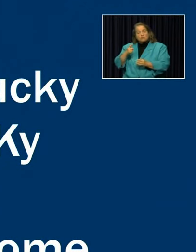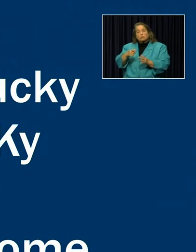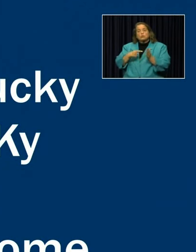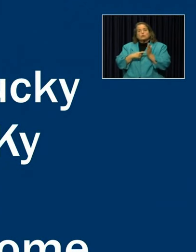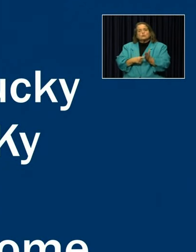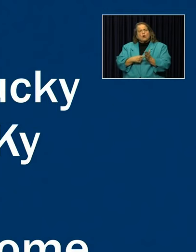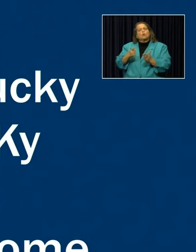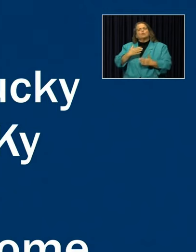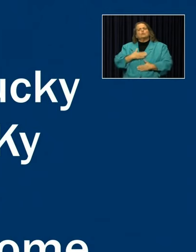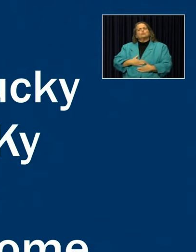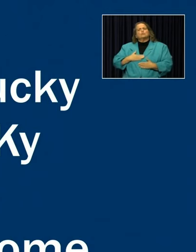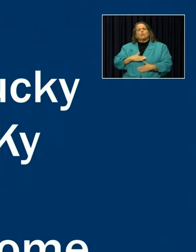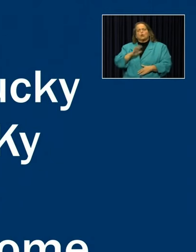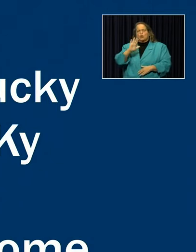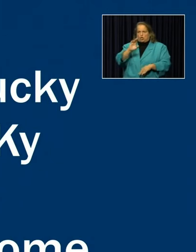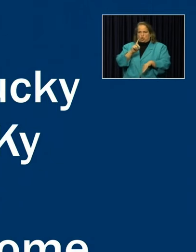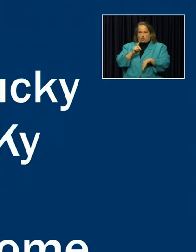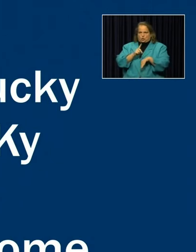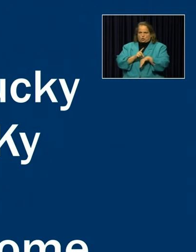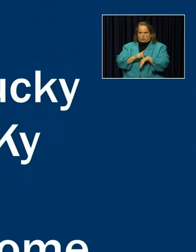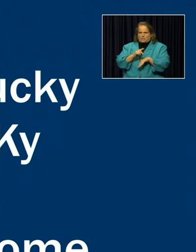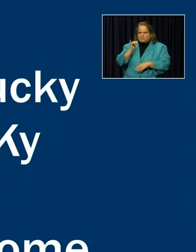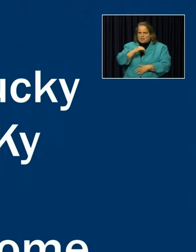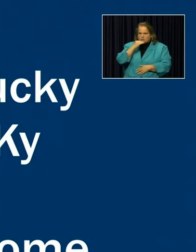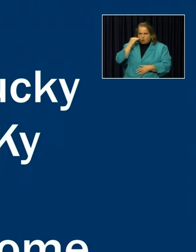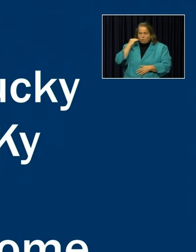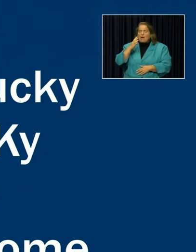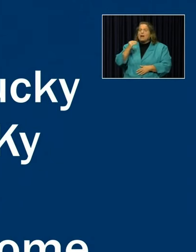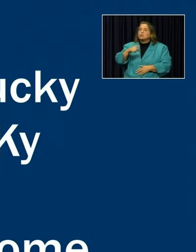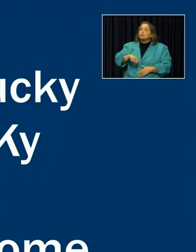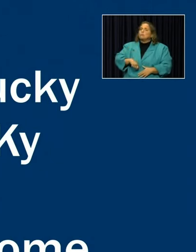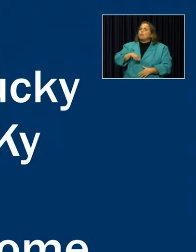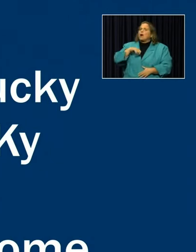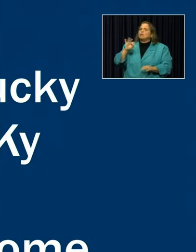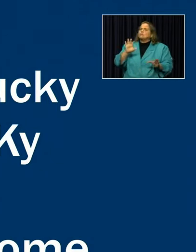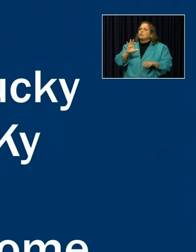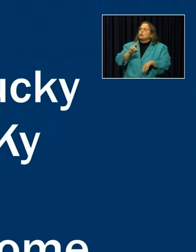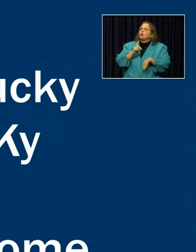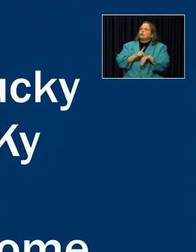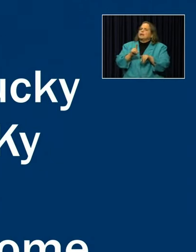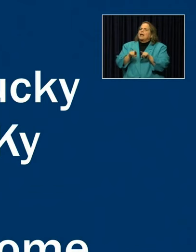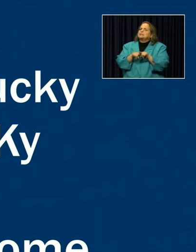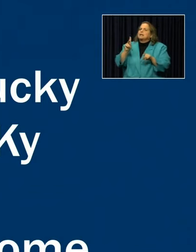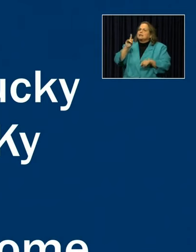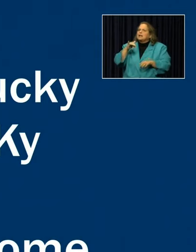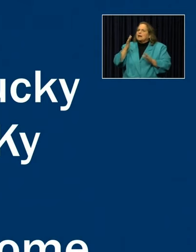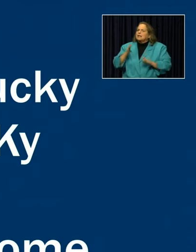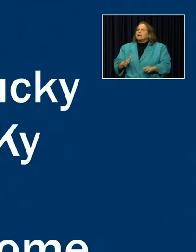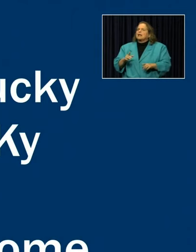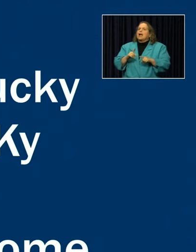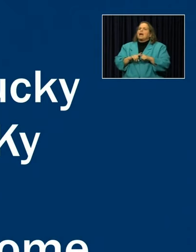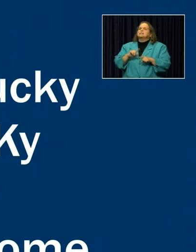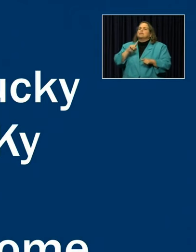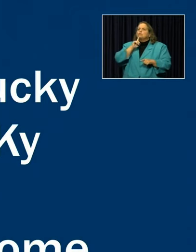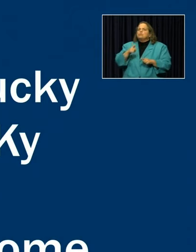CELEBRATE, BUT THIS FAMILY IS SOCIAL DISTANCING EVEN ON THAT SPECTACULAR DAY. WHY?